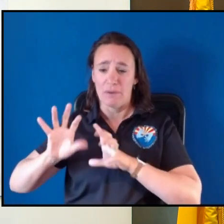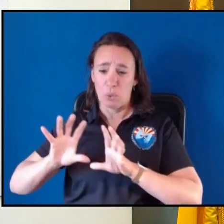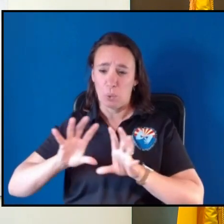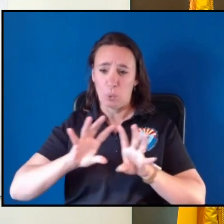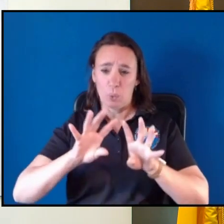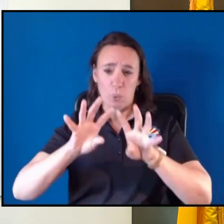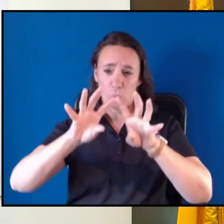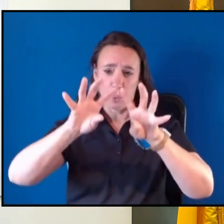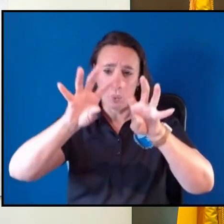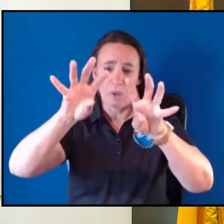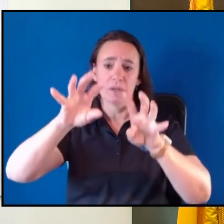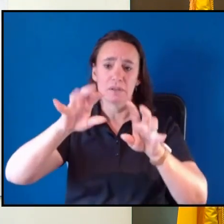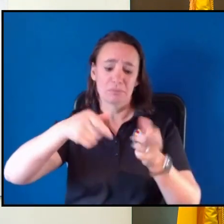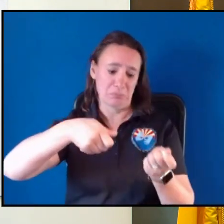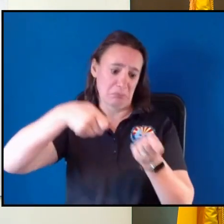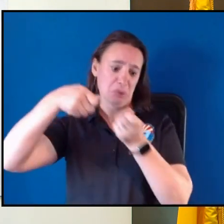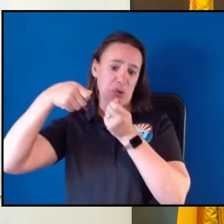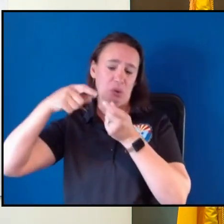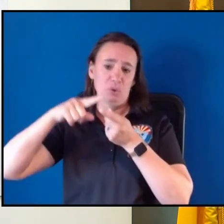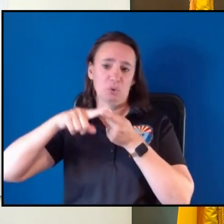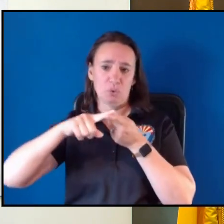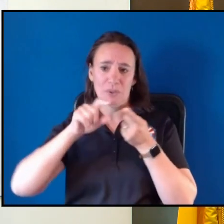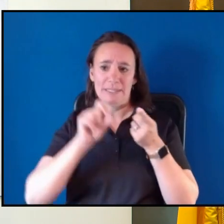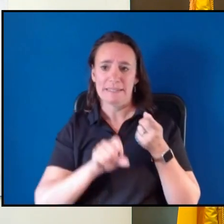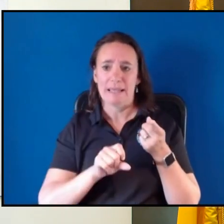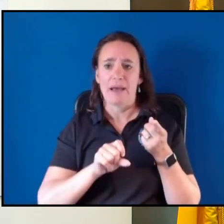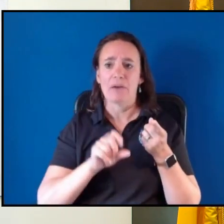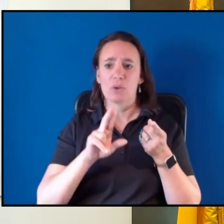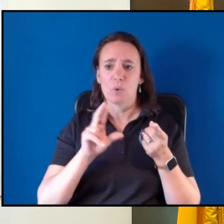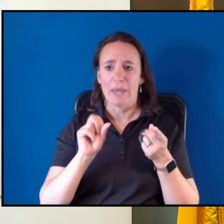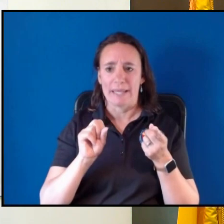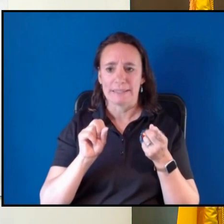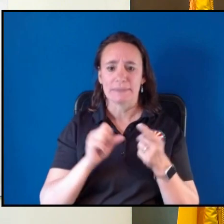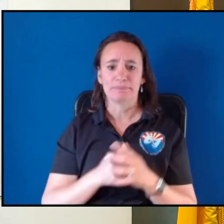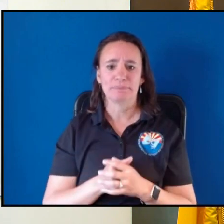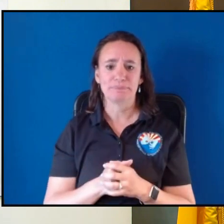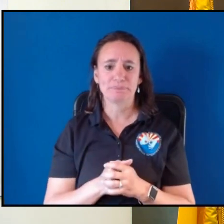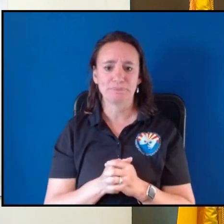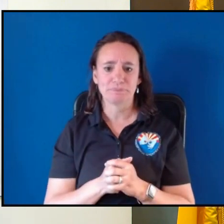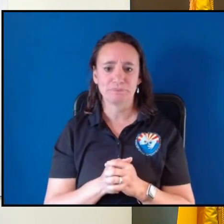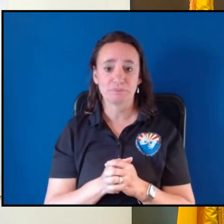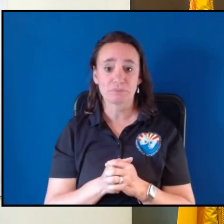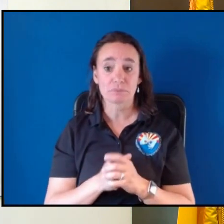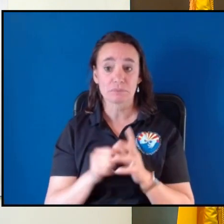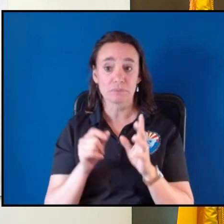southern United States, the south central area of United States. What's important, and what we're looking at right here,